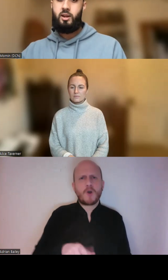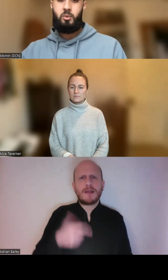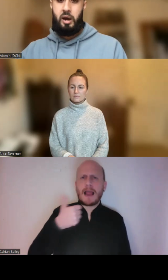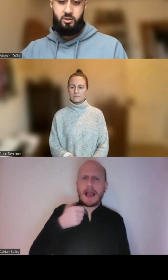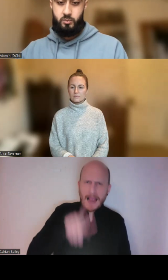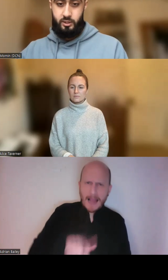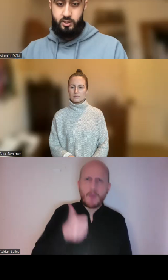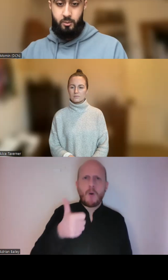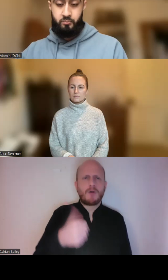Let me buy something this time."